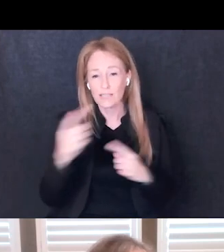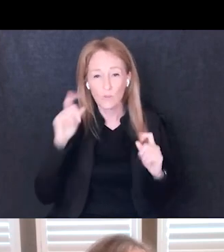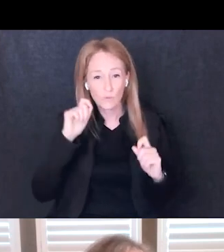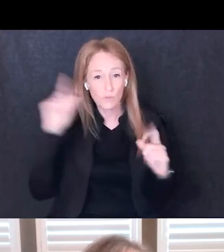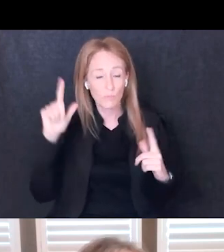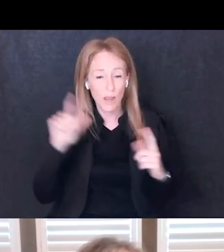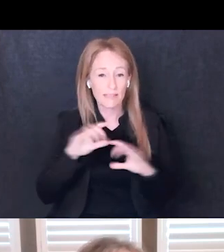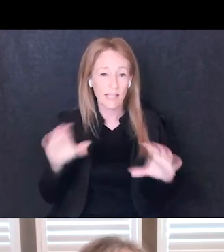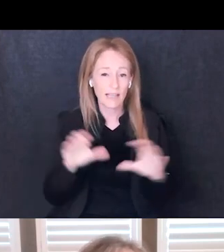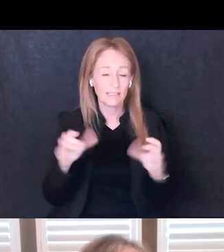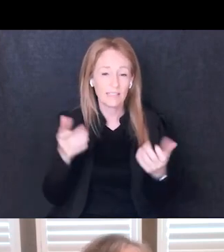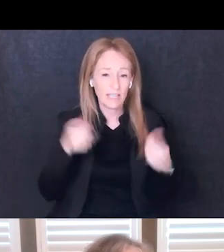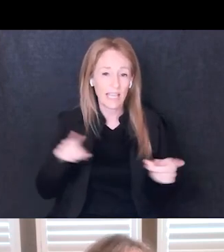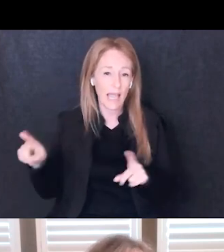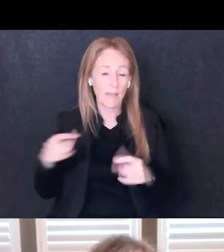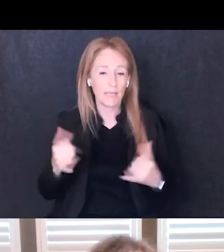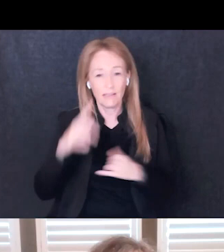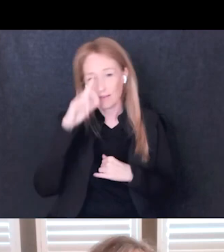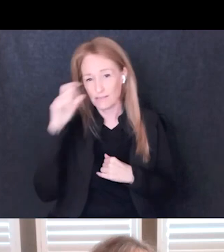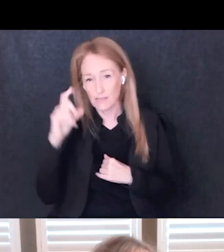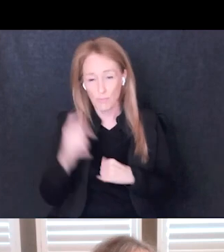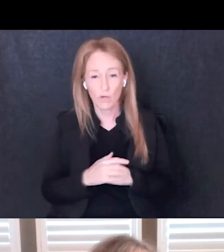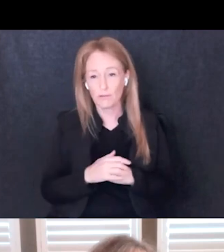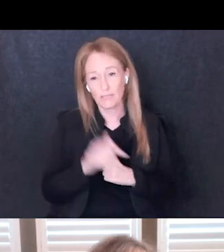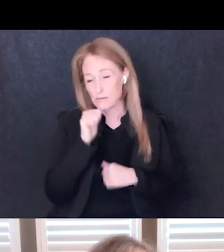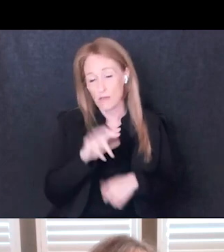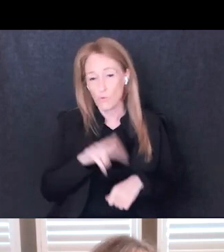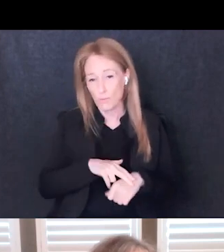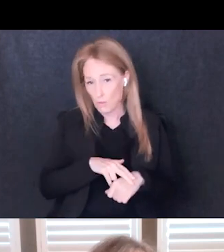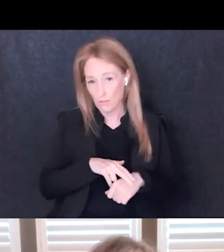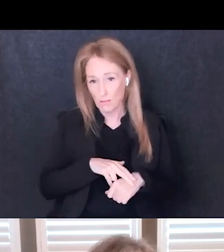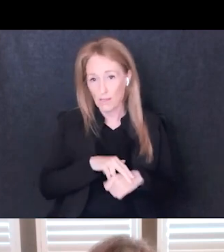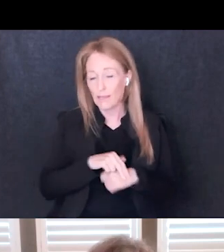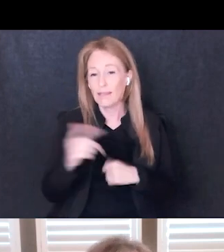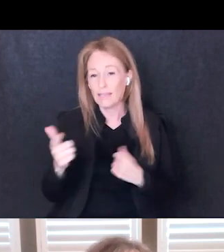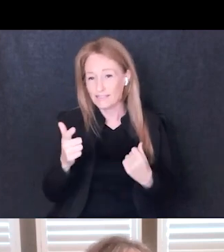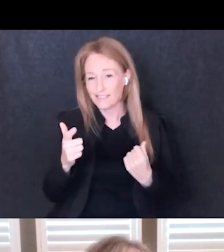THIS SUMMER. SOMETHING THAT IS NOT NORMAL. IT IS LEGISLATION.